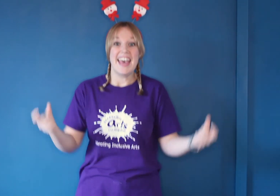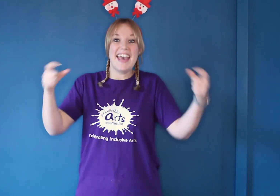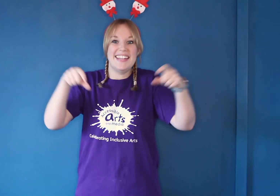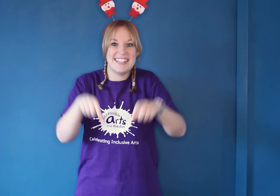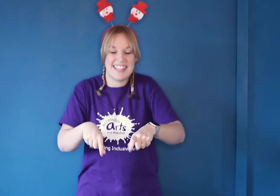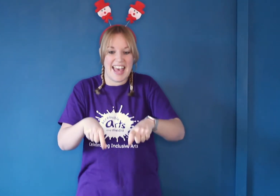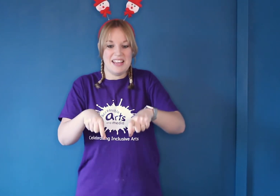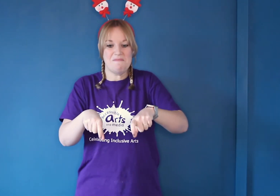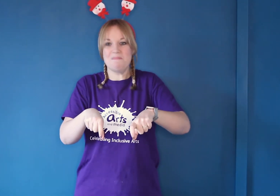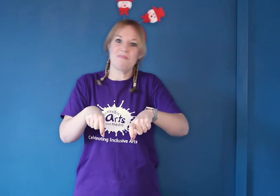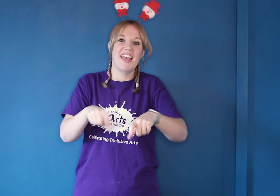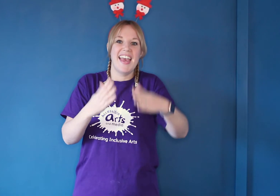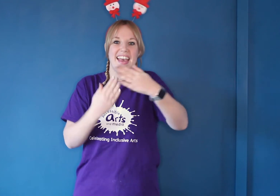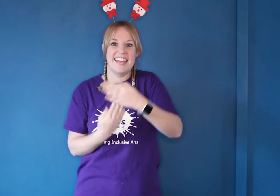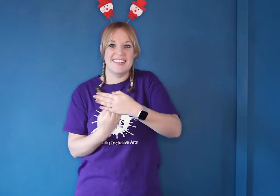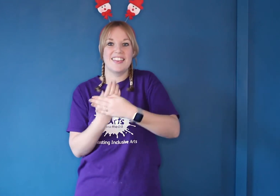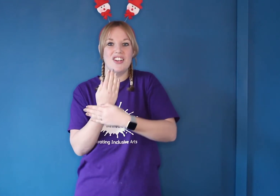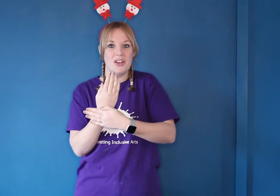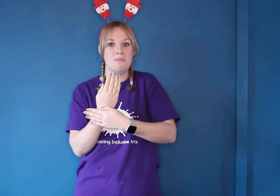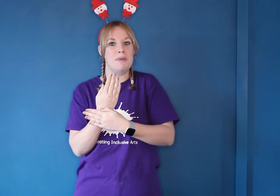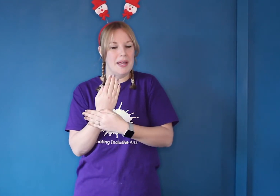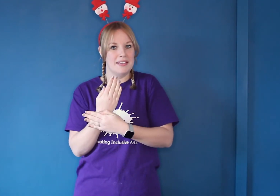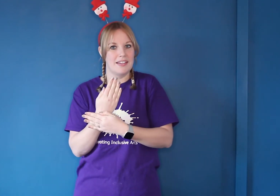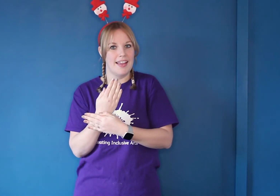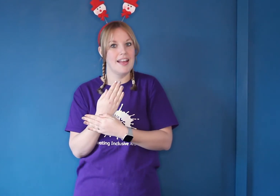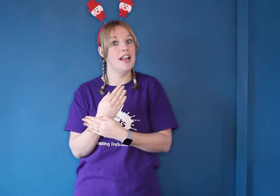Here to stay, is the new bird.